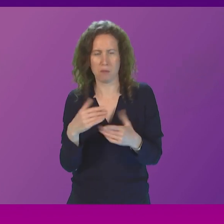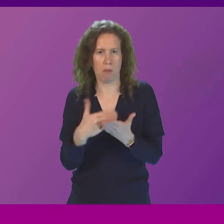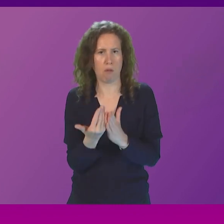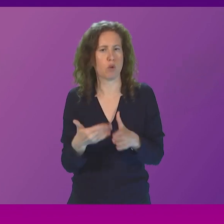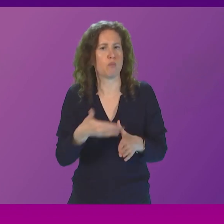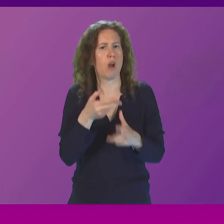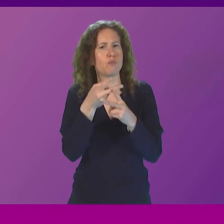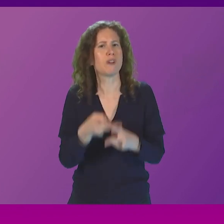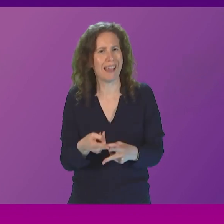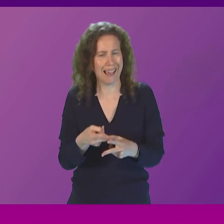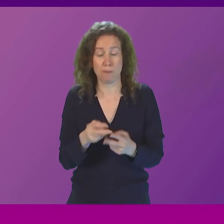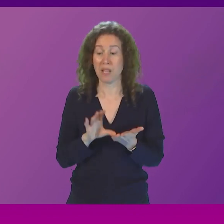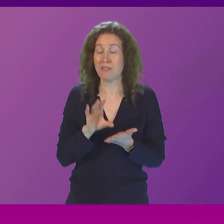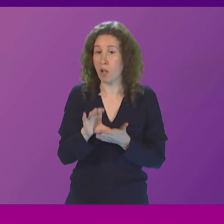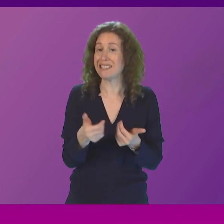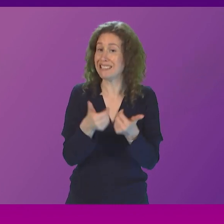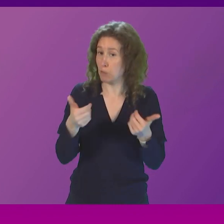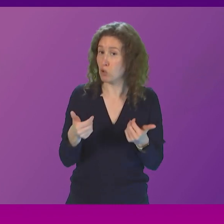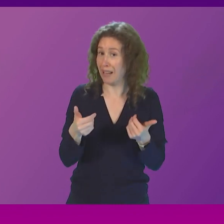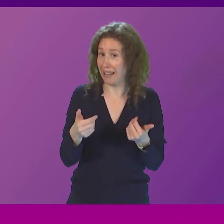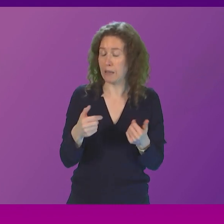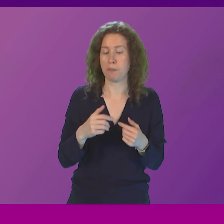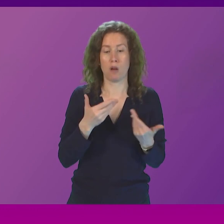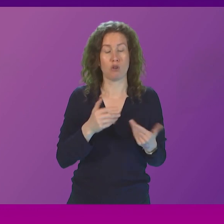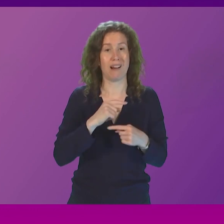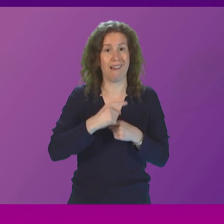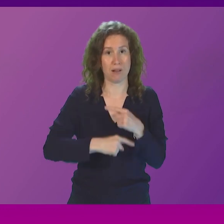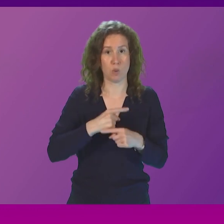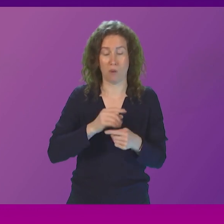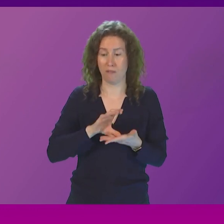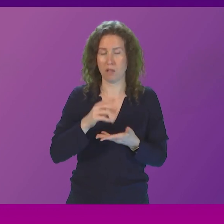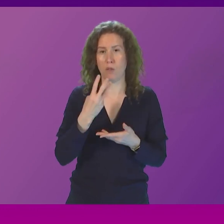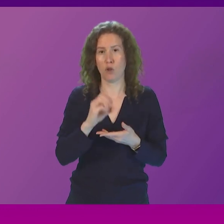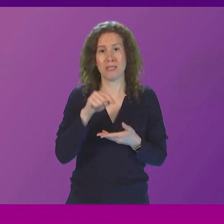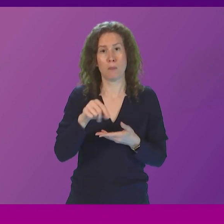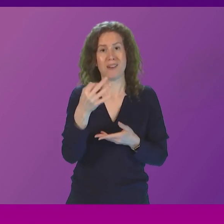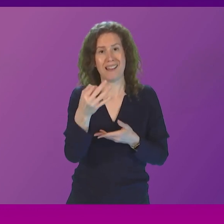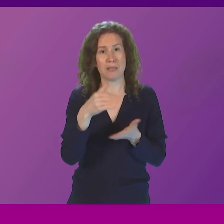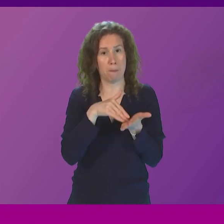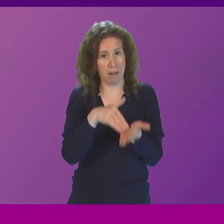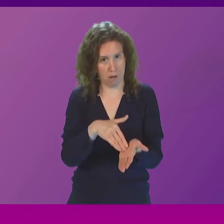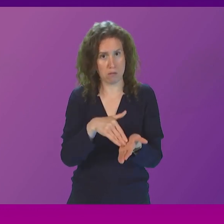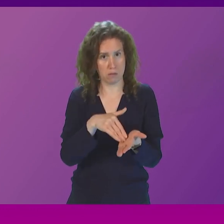It is funded separately, but current annual funding of £30.8 million is allocated for